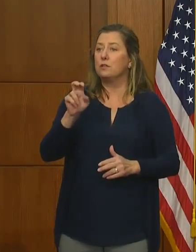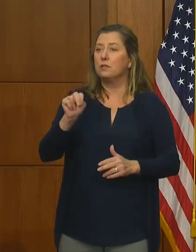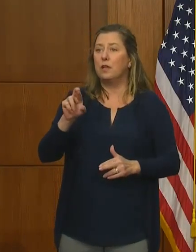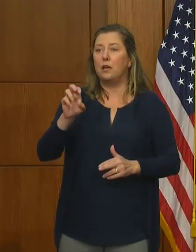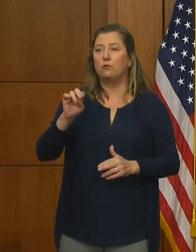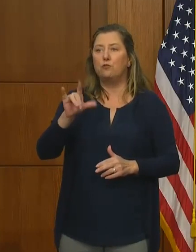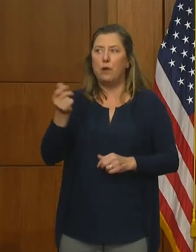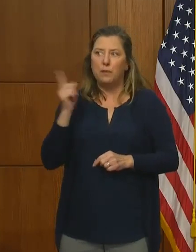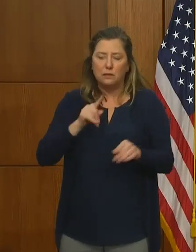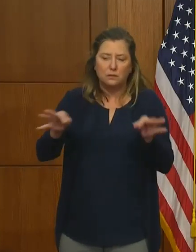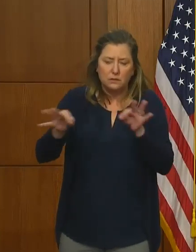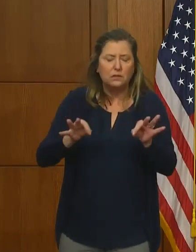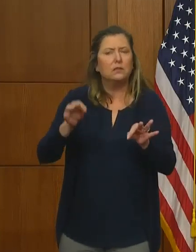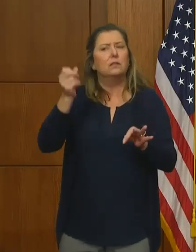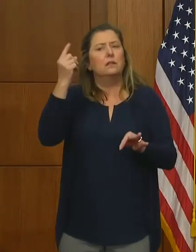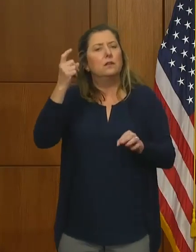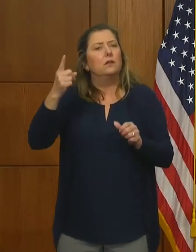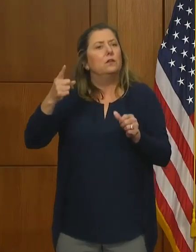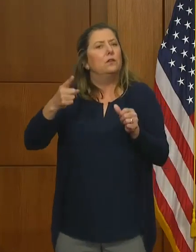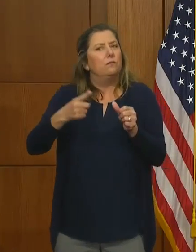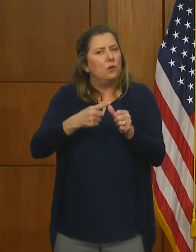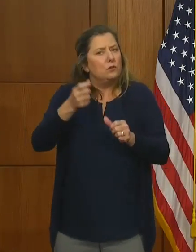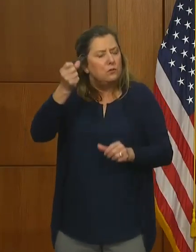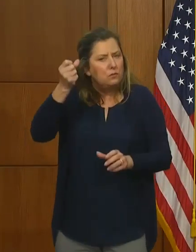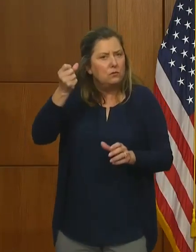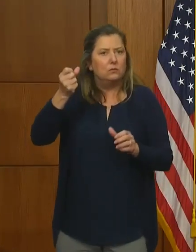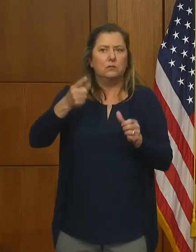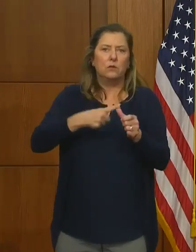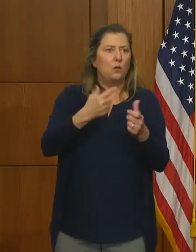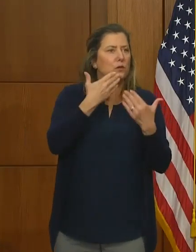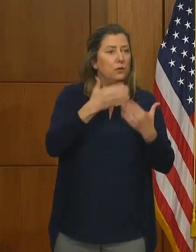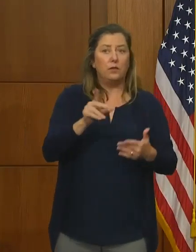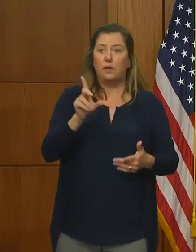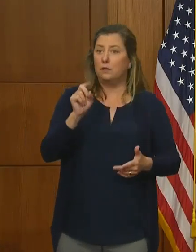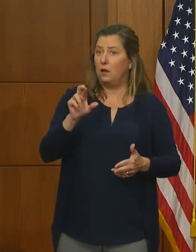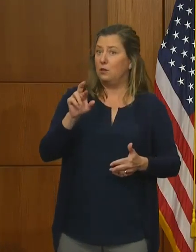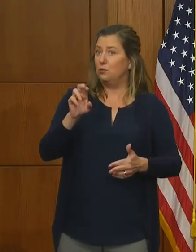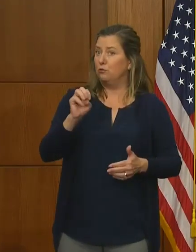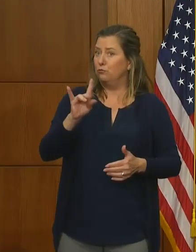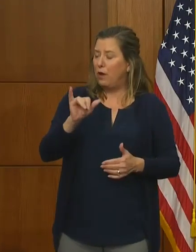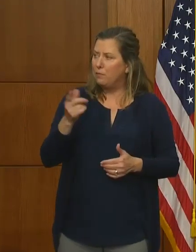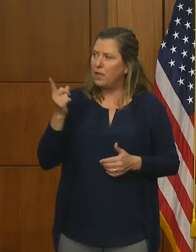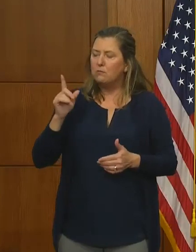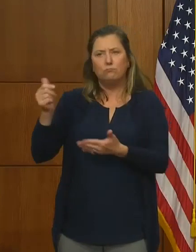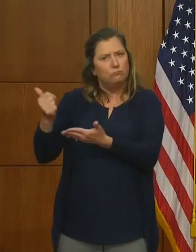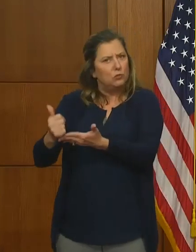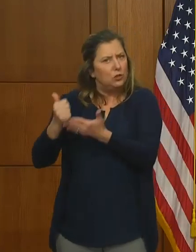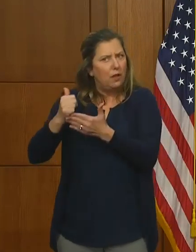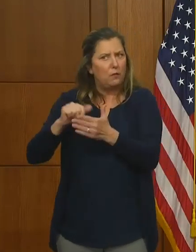I'D LIKE TO ASK DR KEREN RADLEY TO EXPLAIN HOW BUT I WANT TO